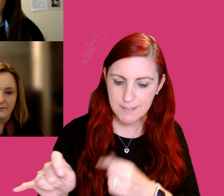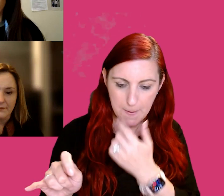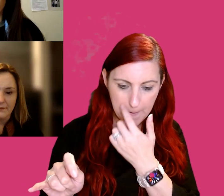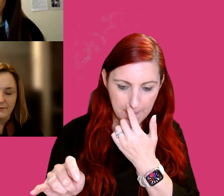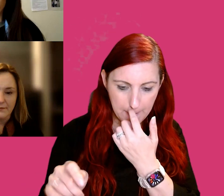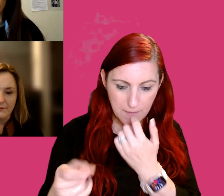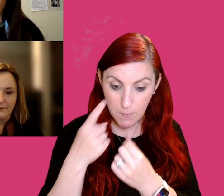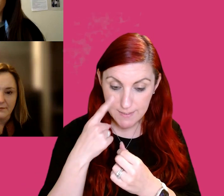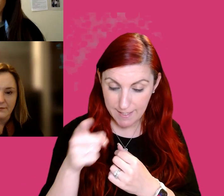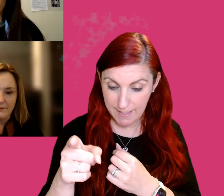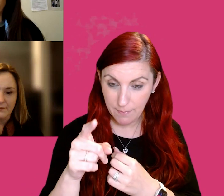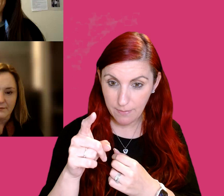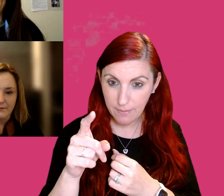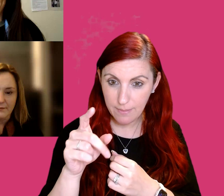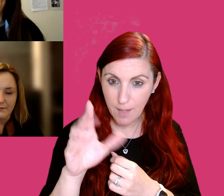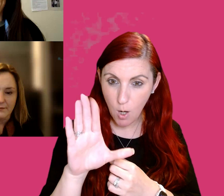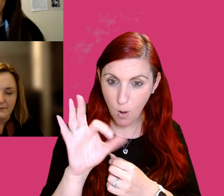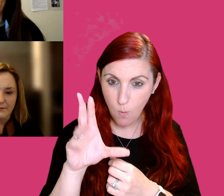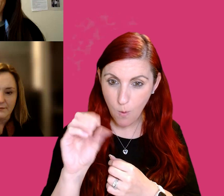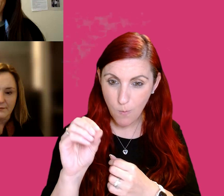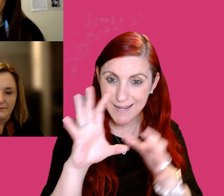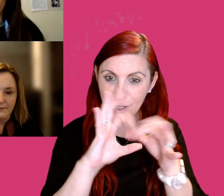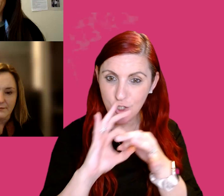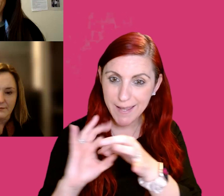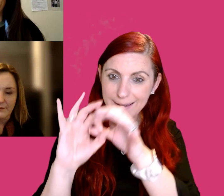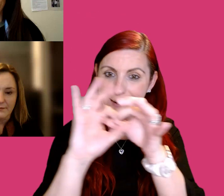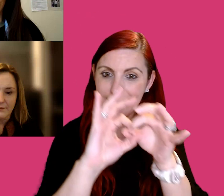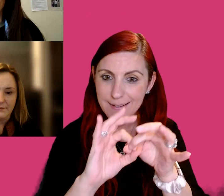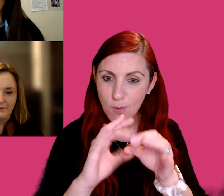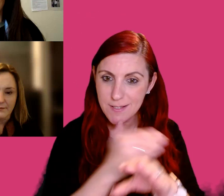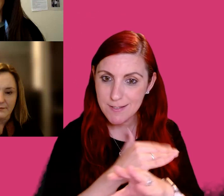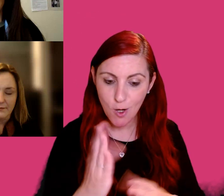little chain of people that starts with one and you know people add as they go along so start